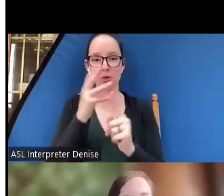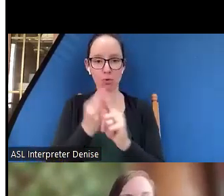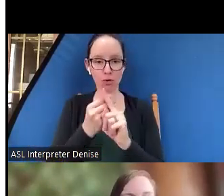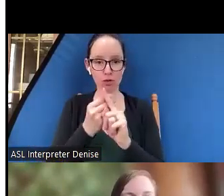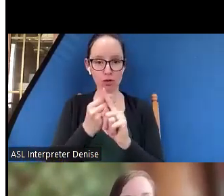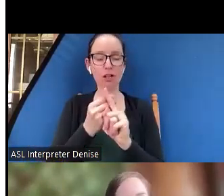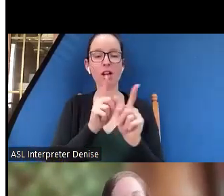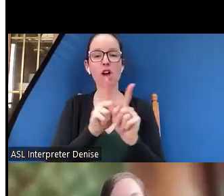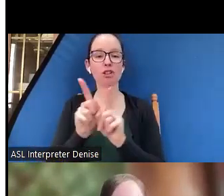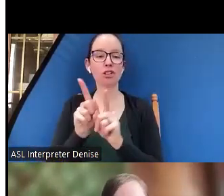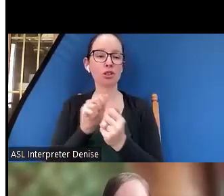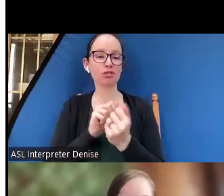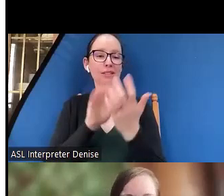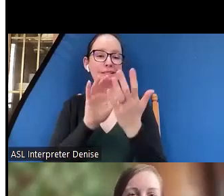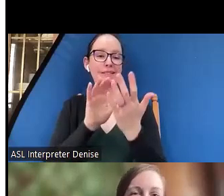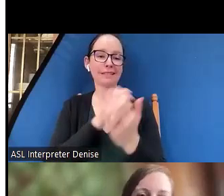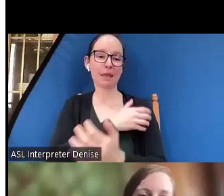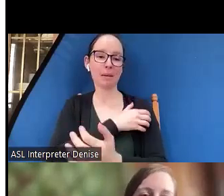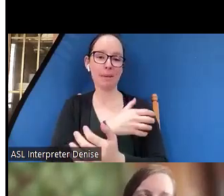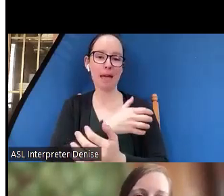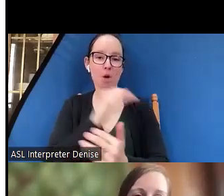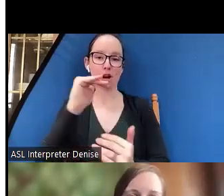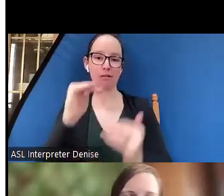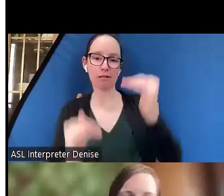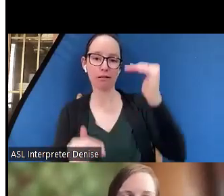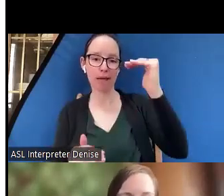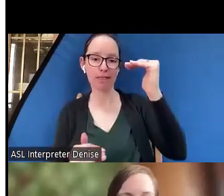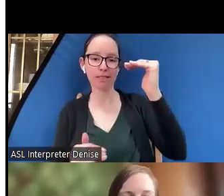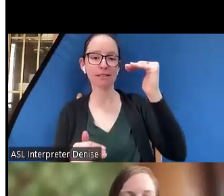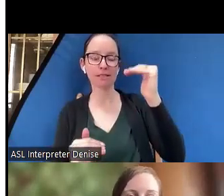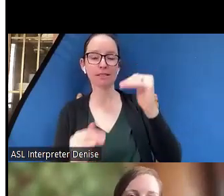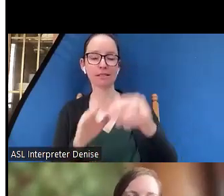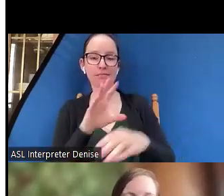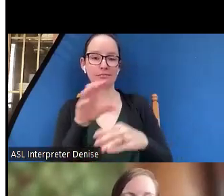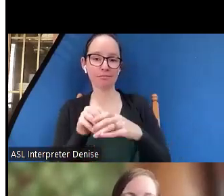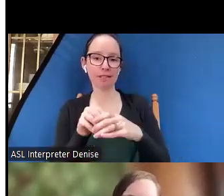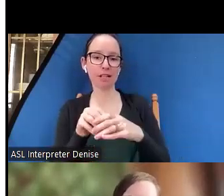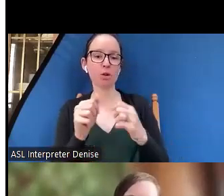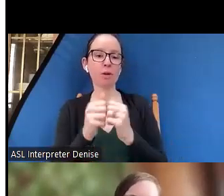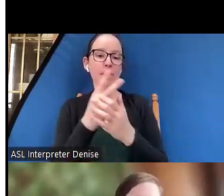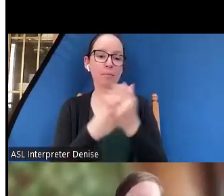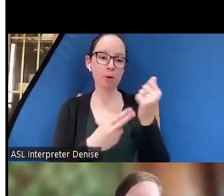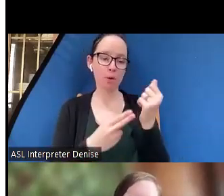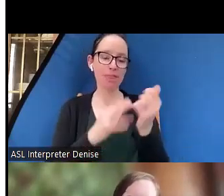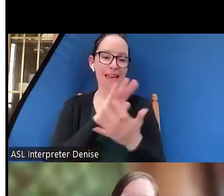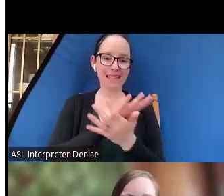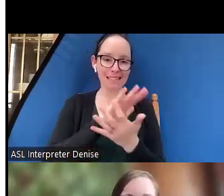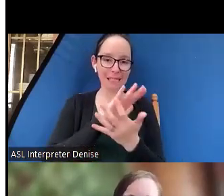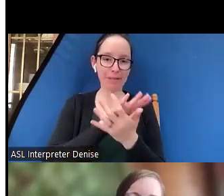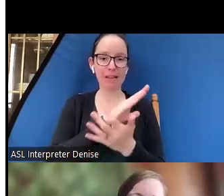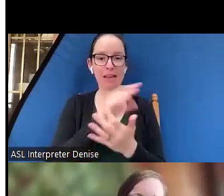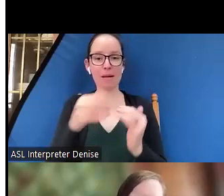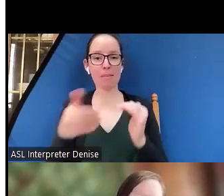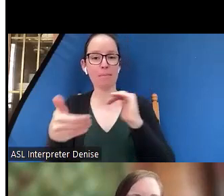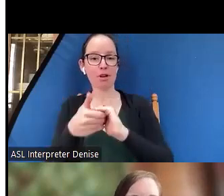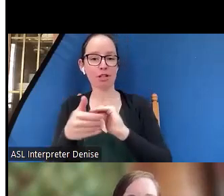some of the power imbalances inherent in both academia and in partnerships with other organizations.